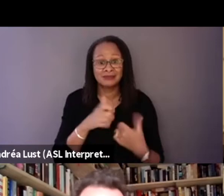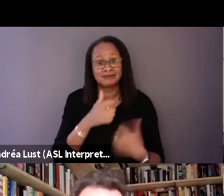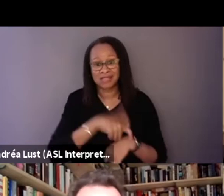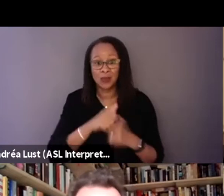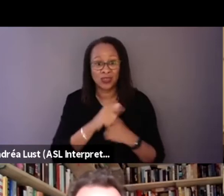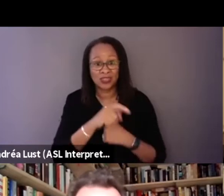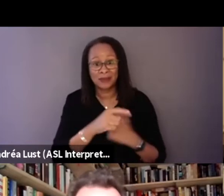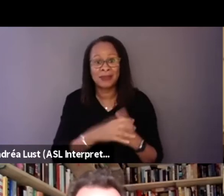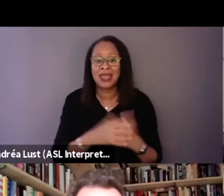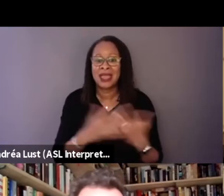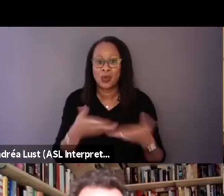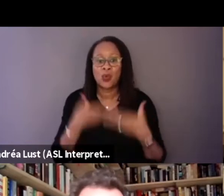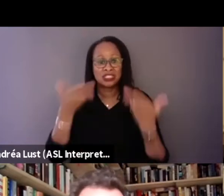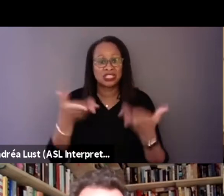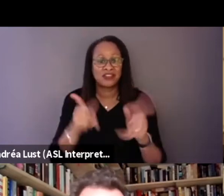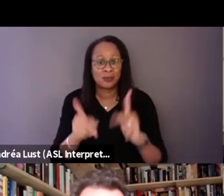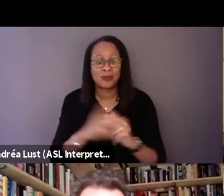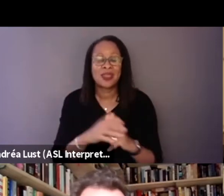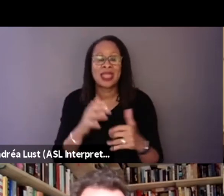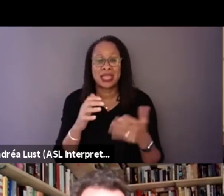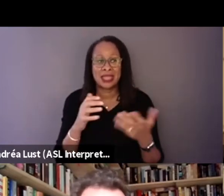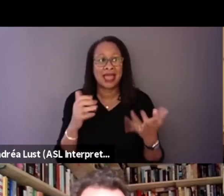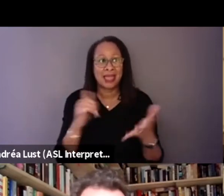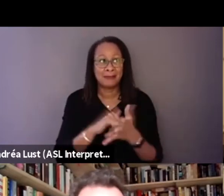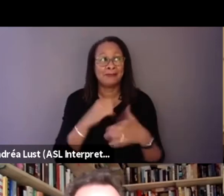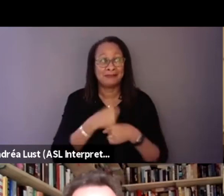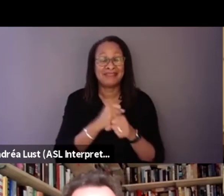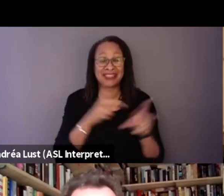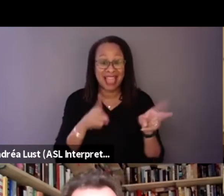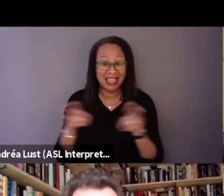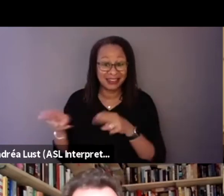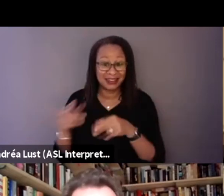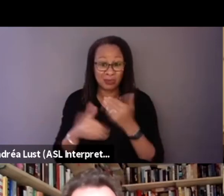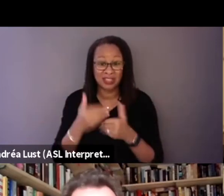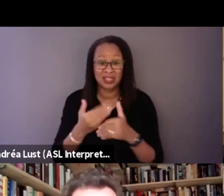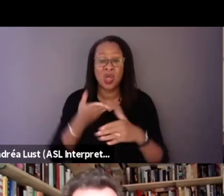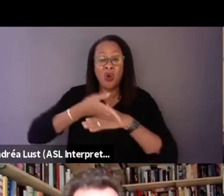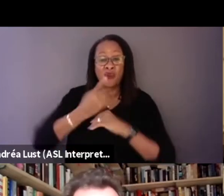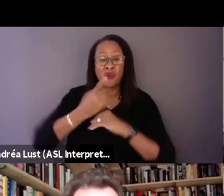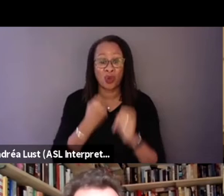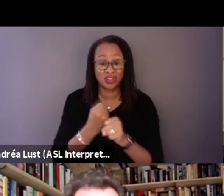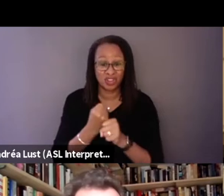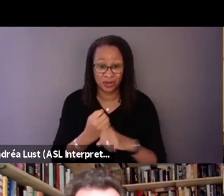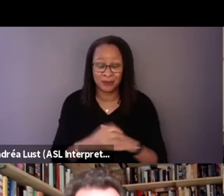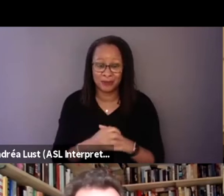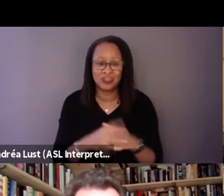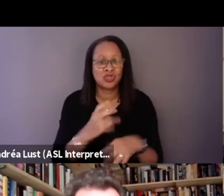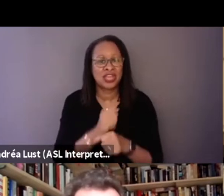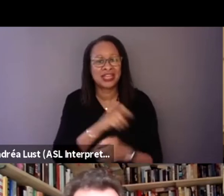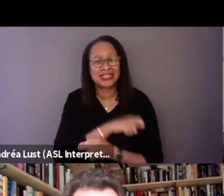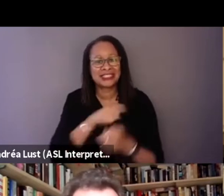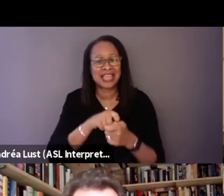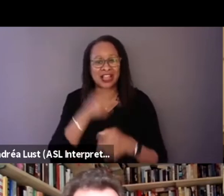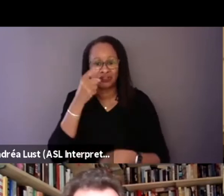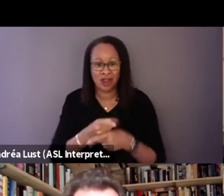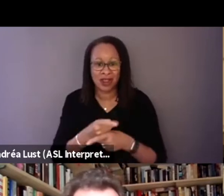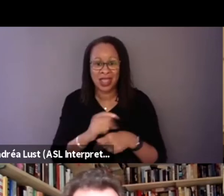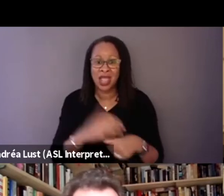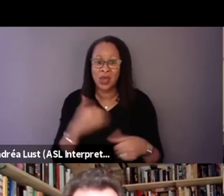And that made the editing on this take over a year to get that exactly right. And, you know, we had rough cuts of this film. I don't know if Ady knows this,